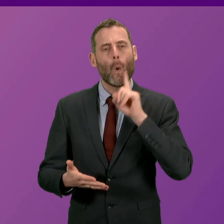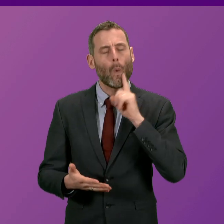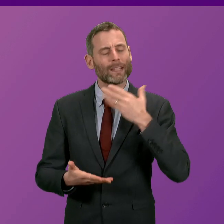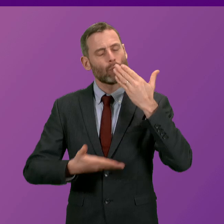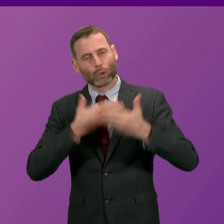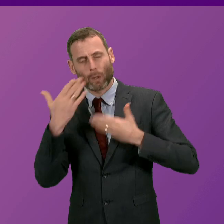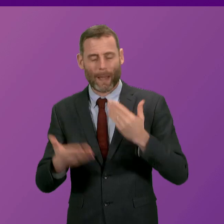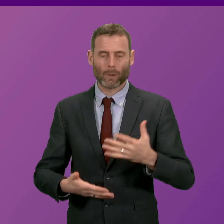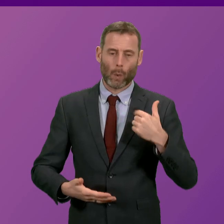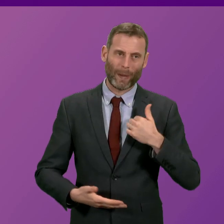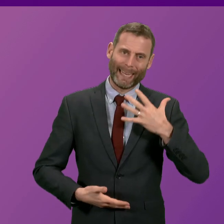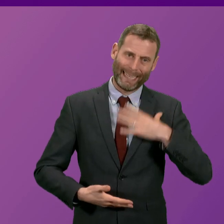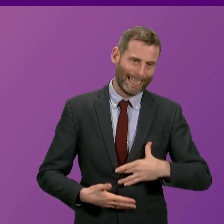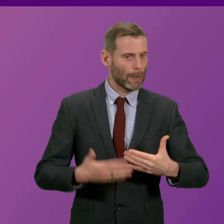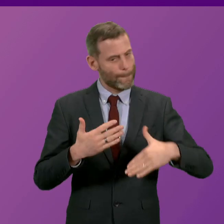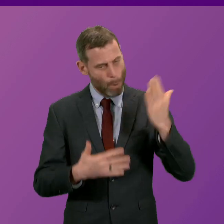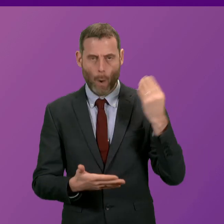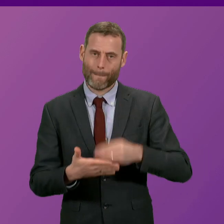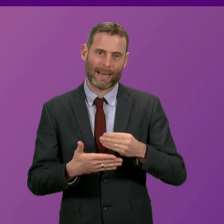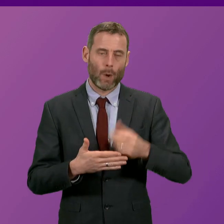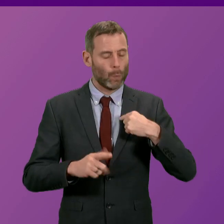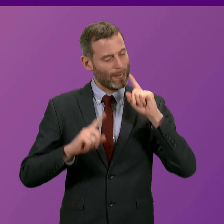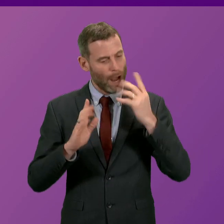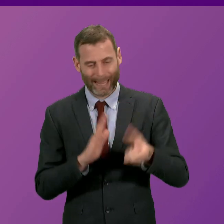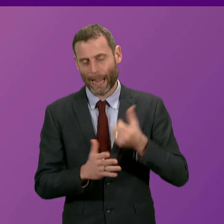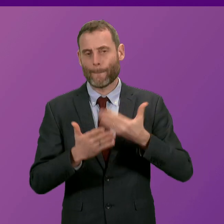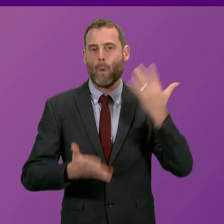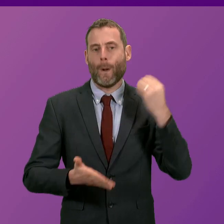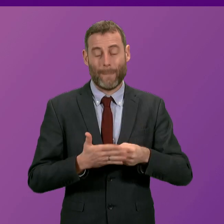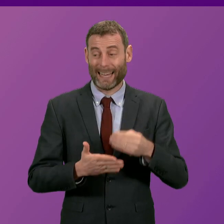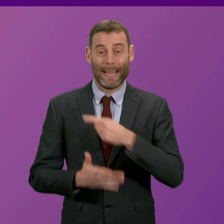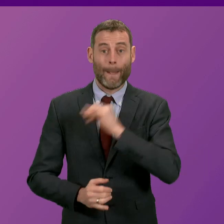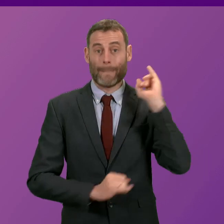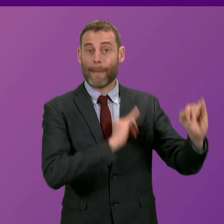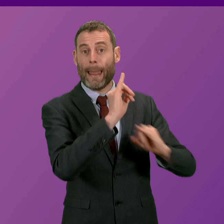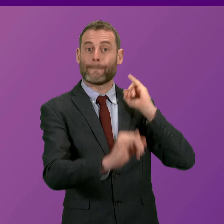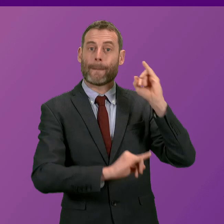address the issues that would improve outcomes for patients. That is the usual sticky-plaster approach, which is all about inputs and not about outcomes. Let us hear Mr Sarwar.